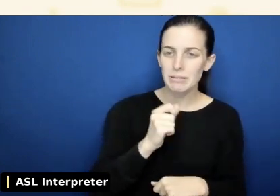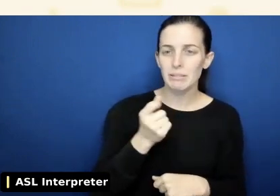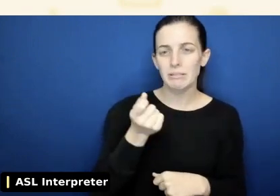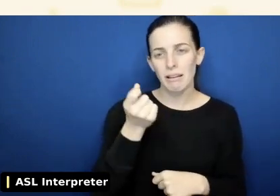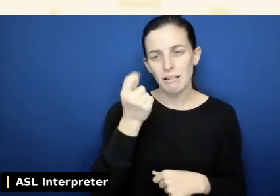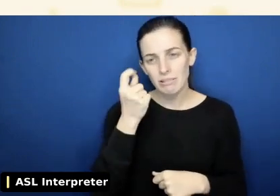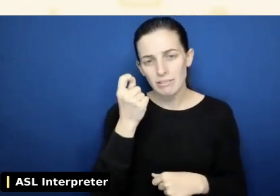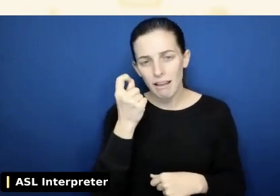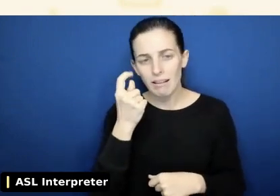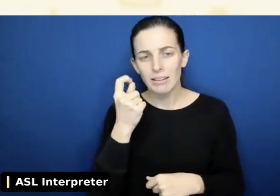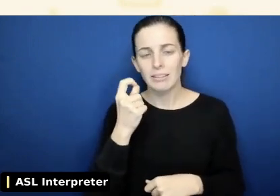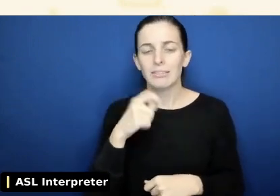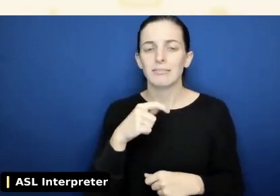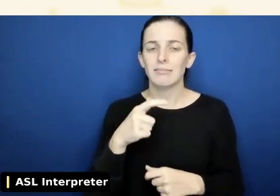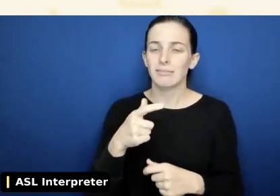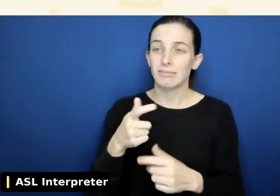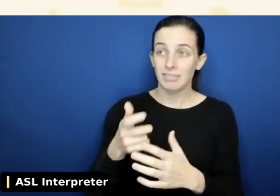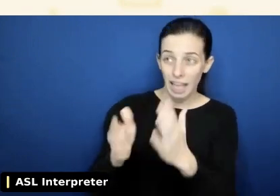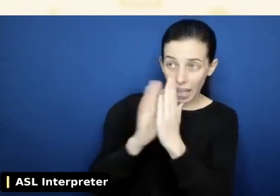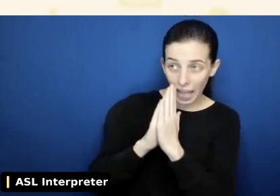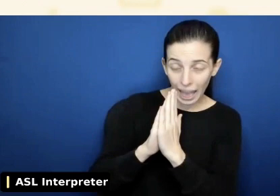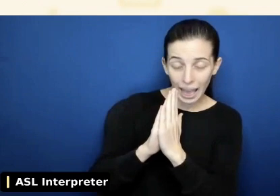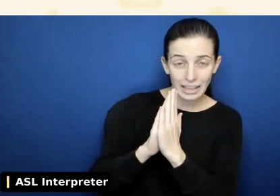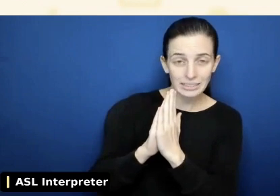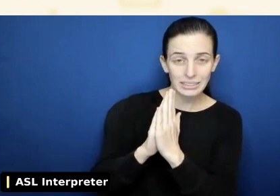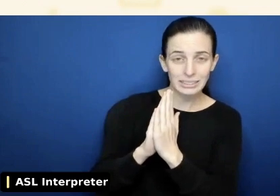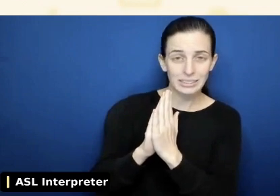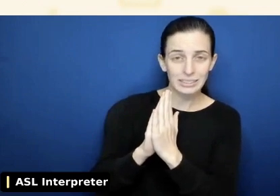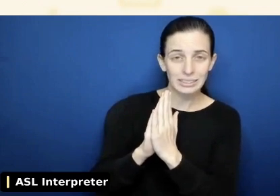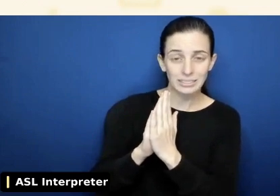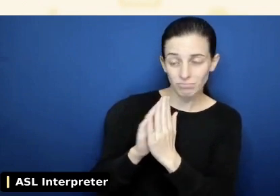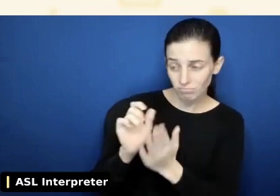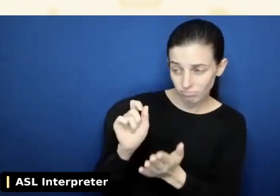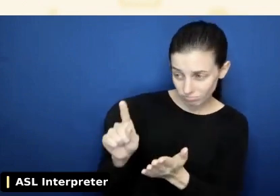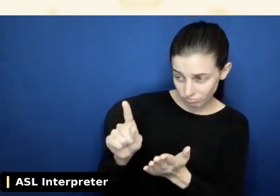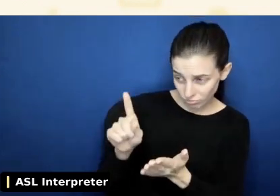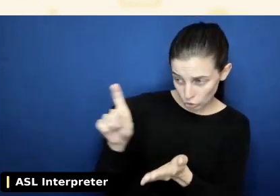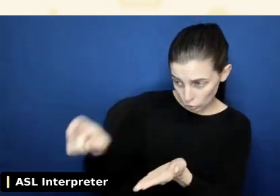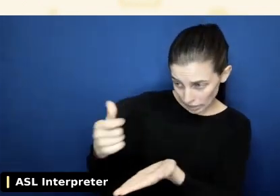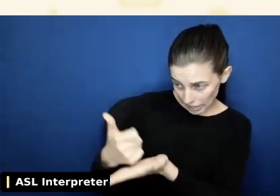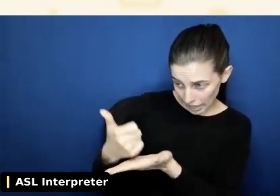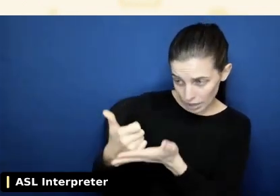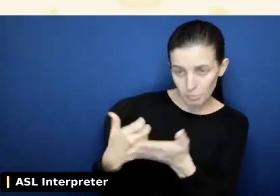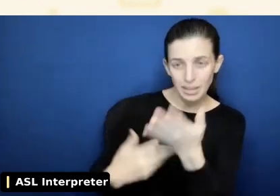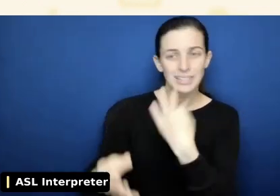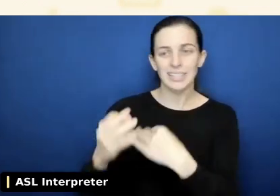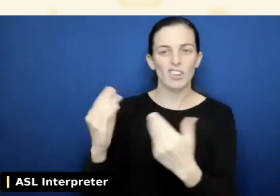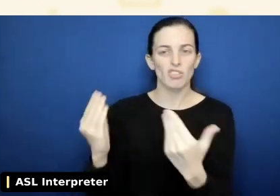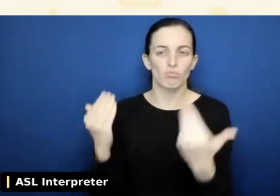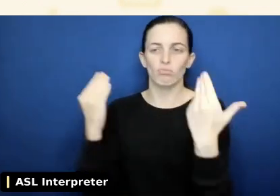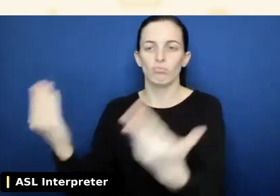and ask before you're offering help, and educate yourself about invisible disabilities.